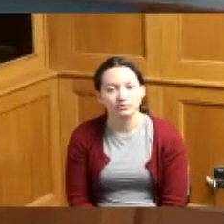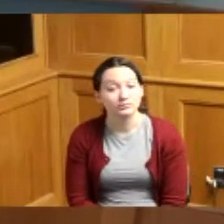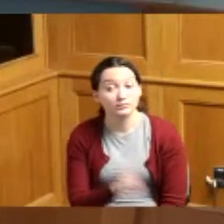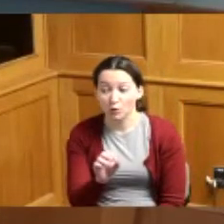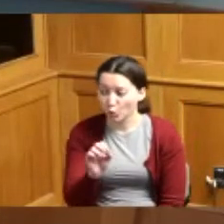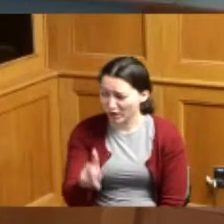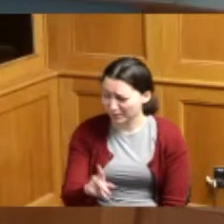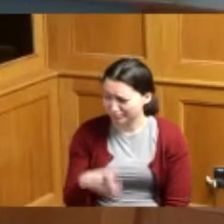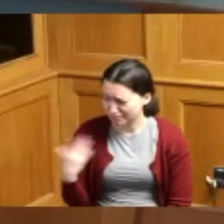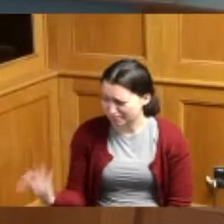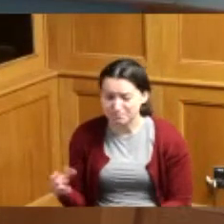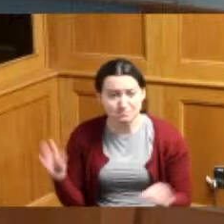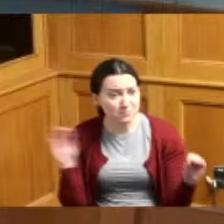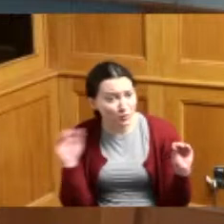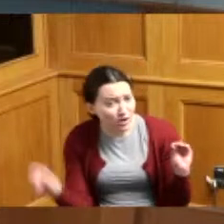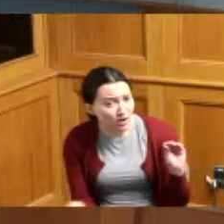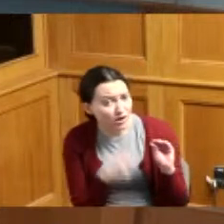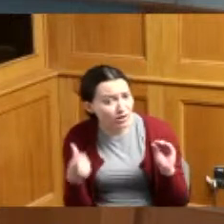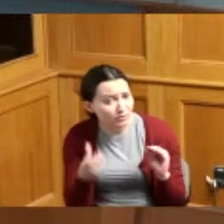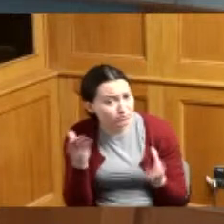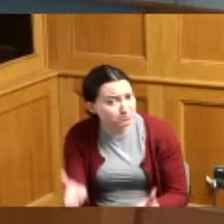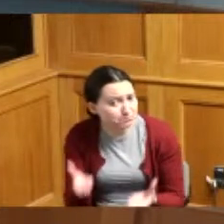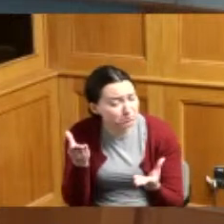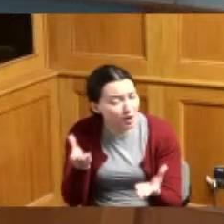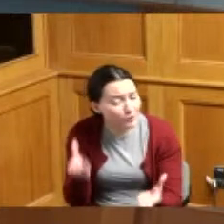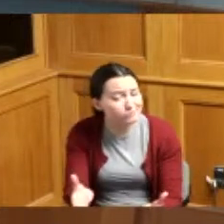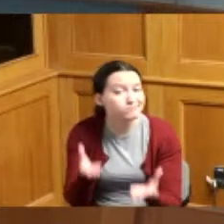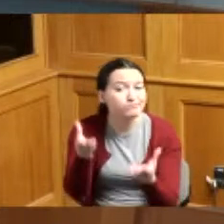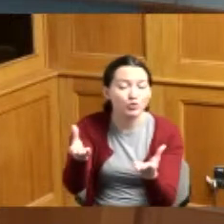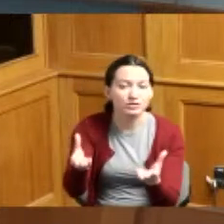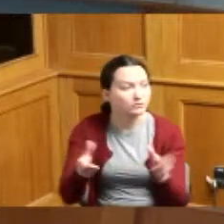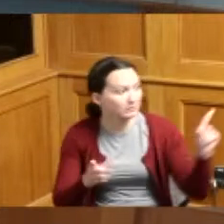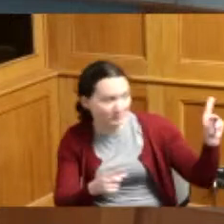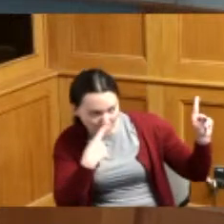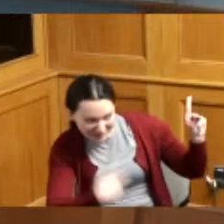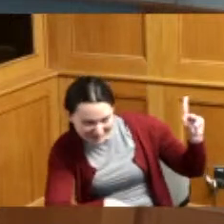um with nothing else coming forward I'd like to make a motion to manifest I just went one last